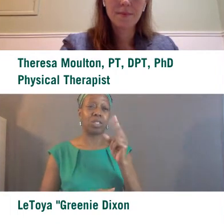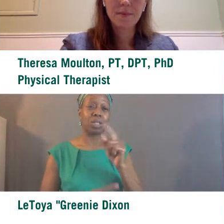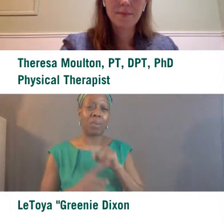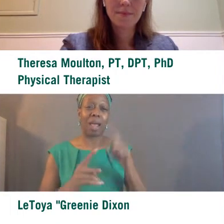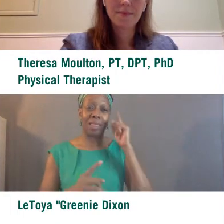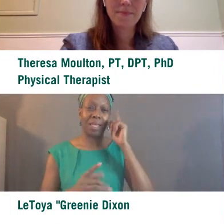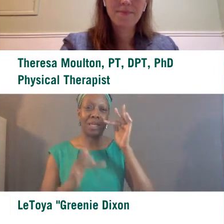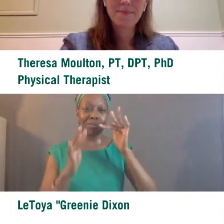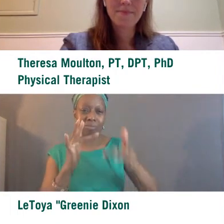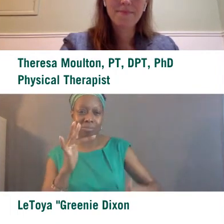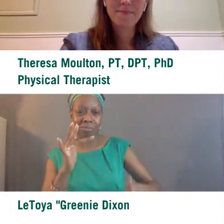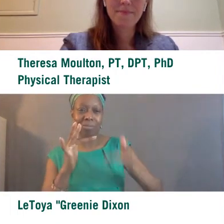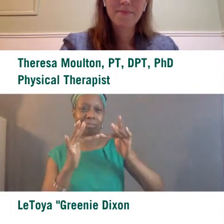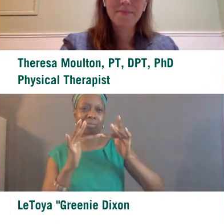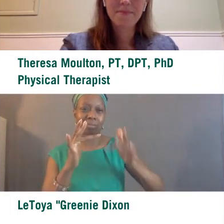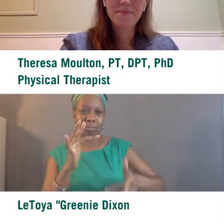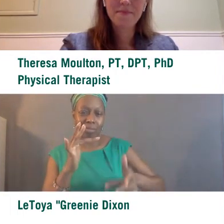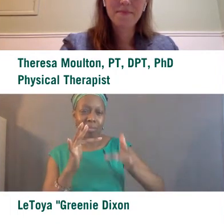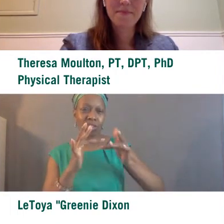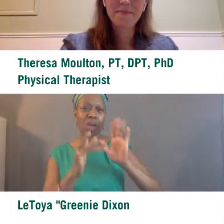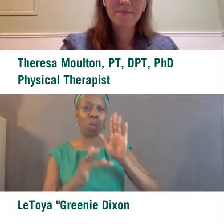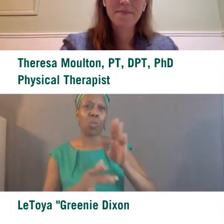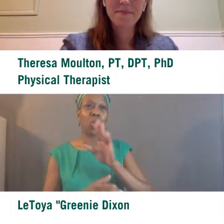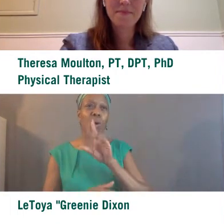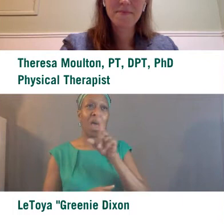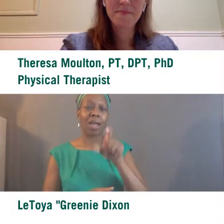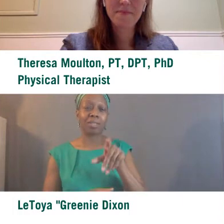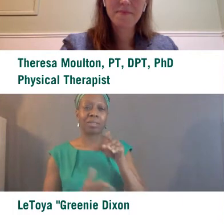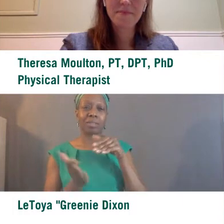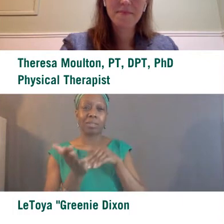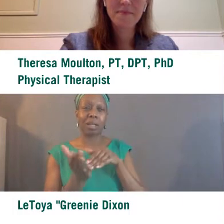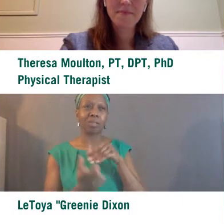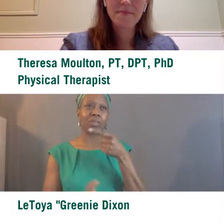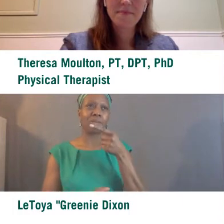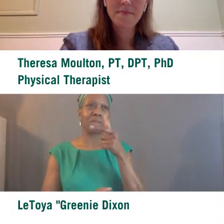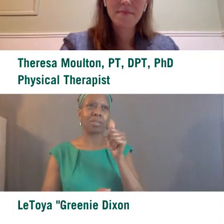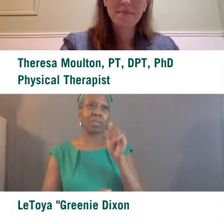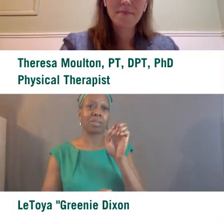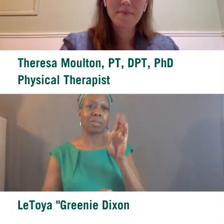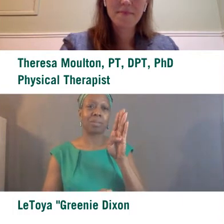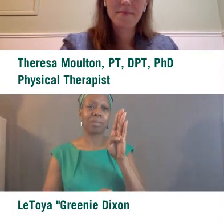So Dr. Gaebler, I'm gonna actually ask you this one. When we're looking at this.